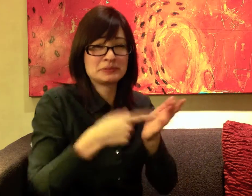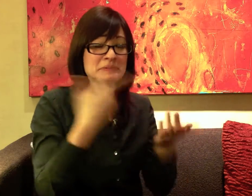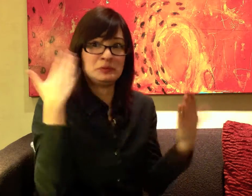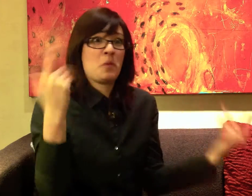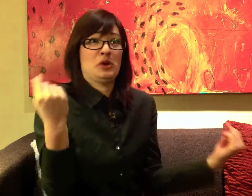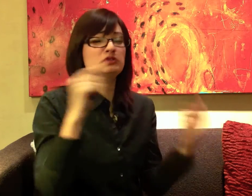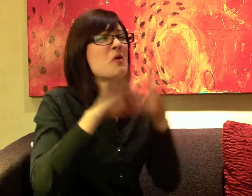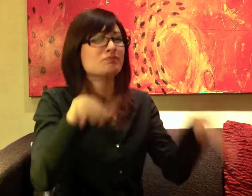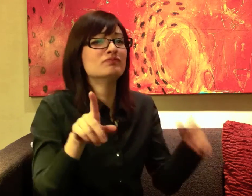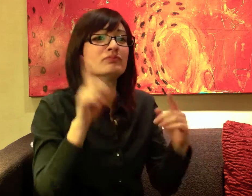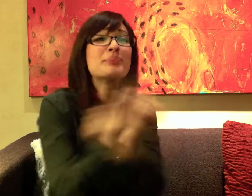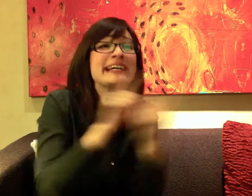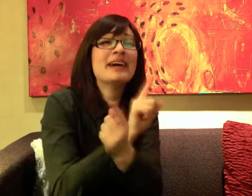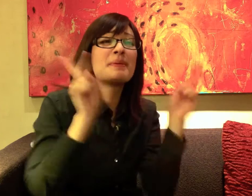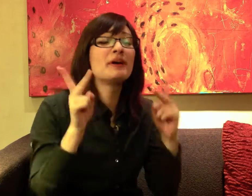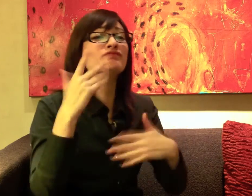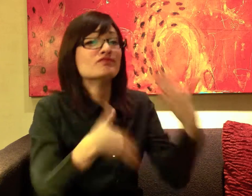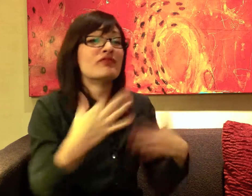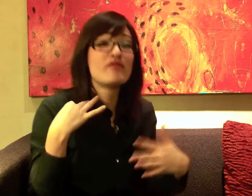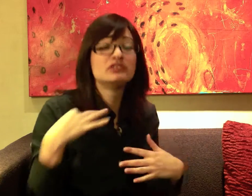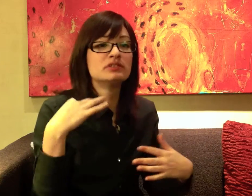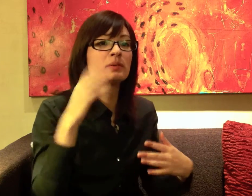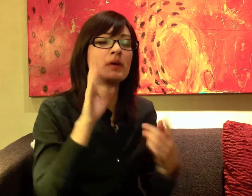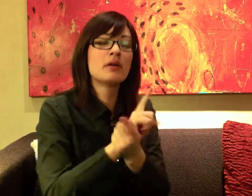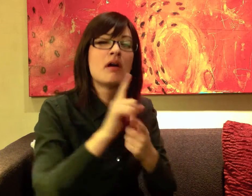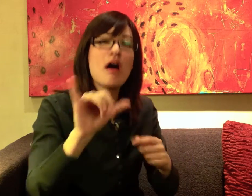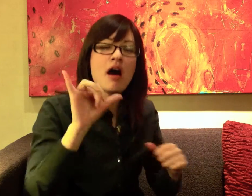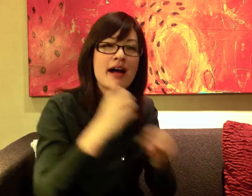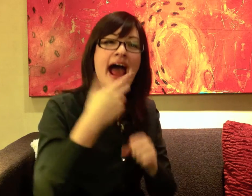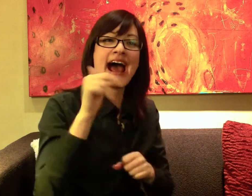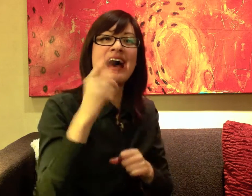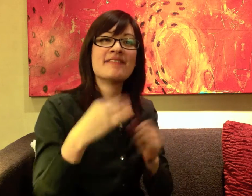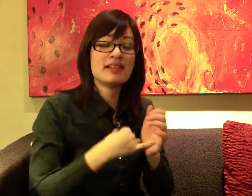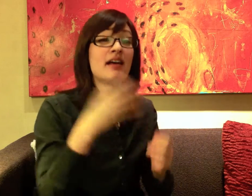You might not know on what to do, but meet people from all over. Eventually, you will get a hang of it.